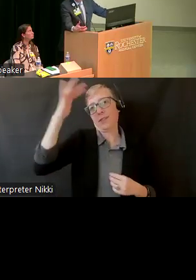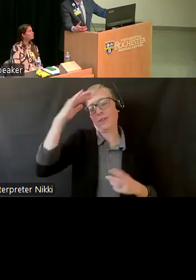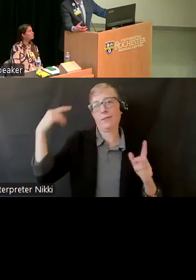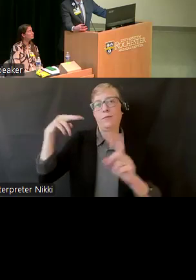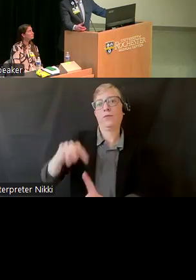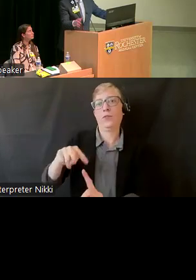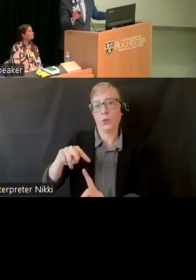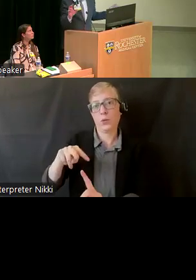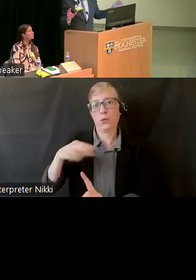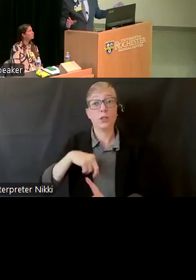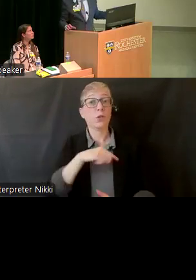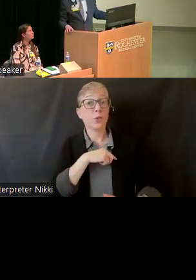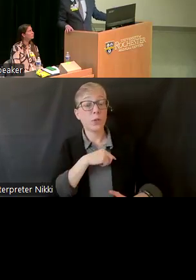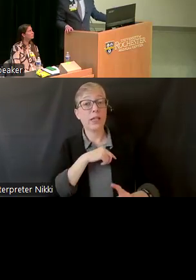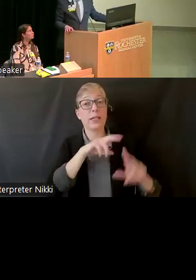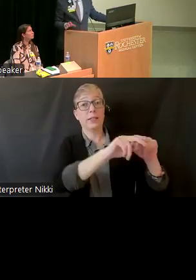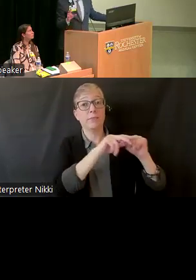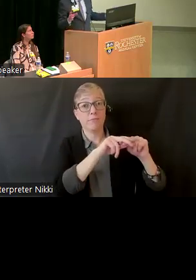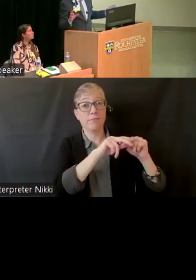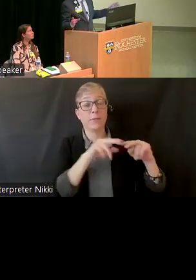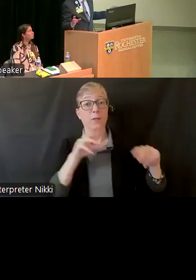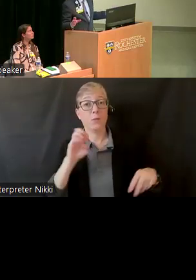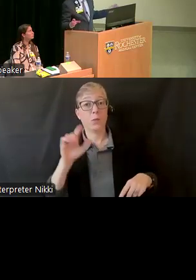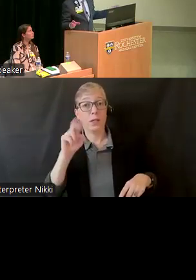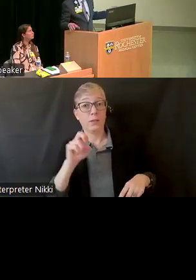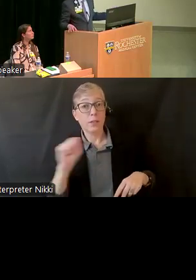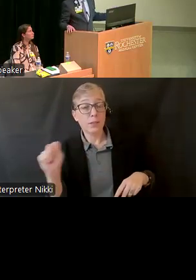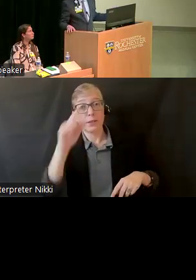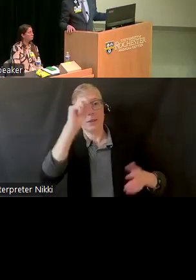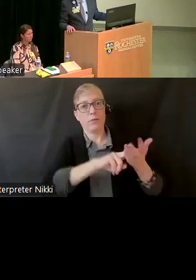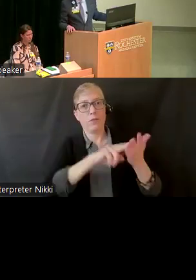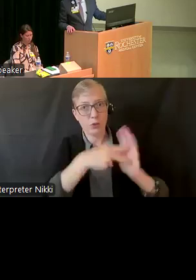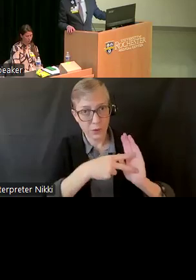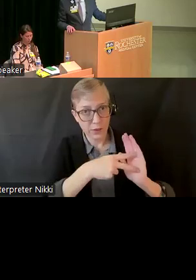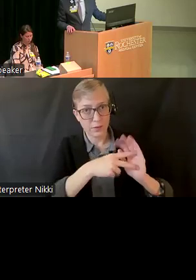you know we use wellness and well-being um very intentionally and and differently and wellness